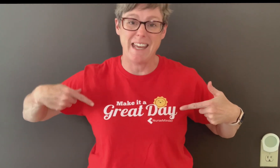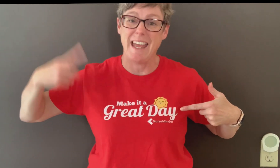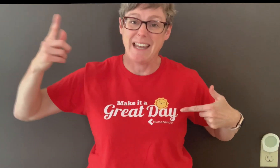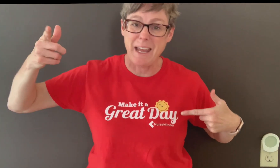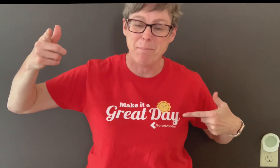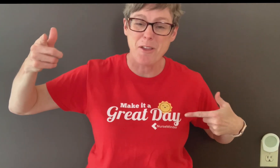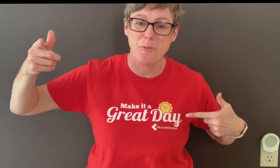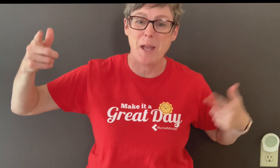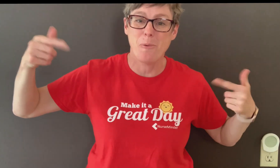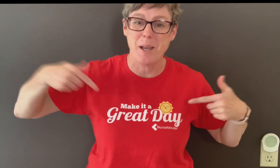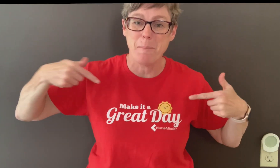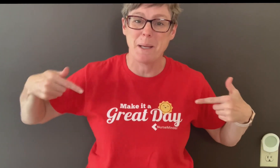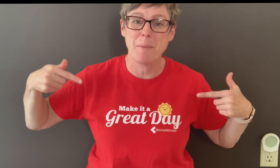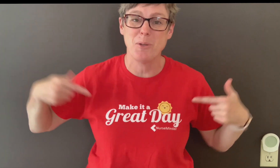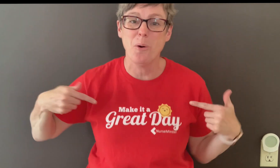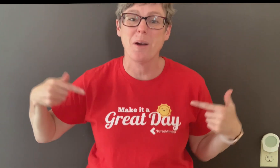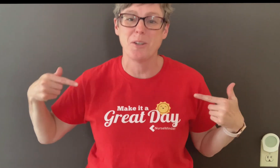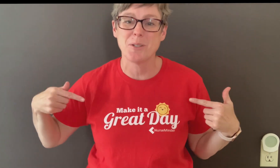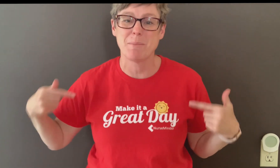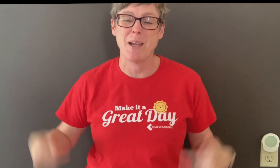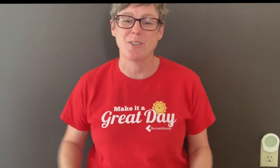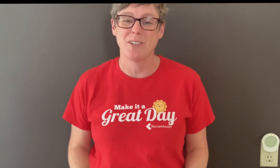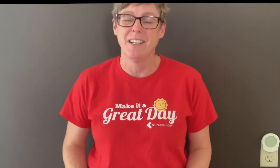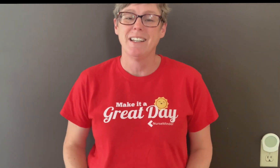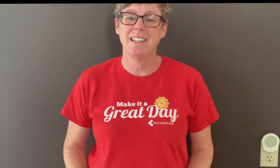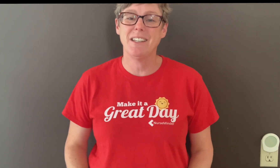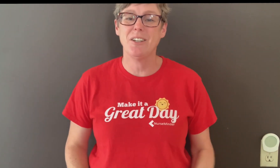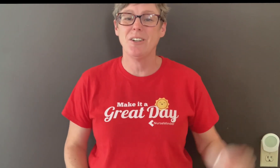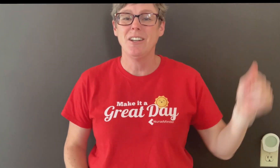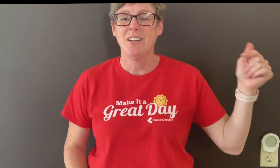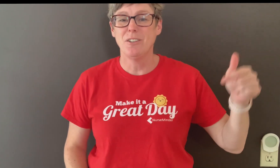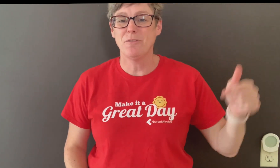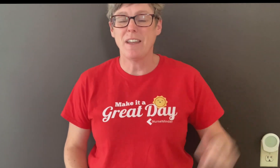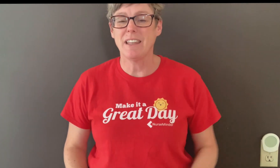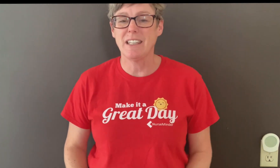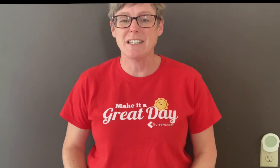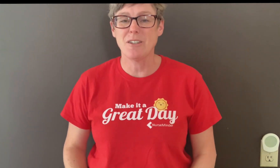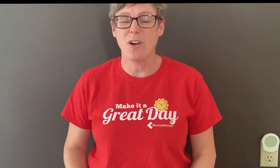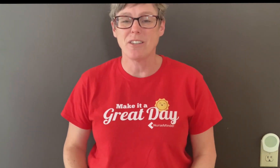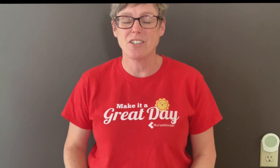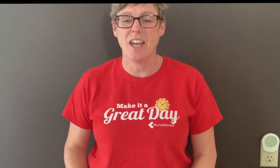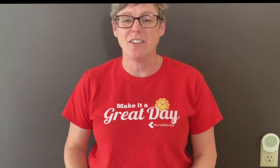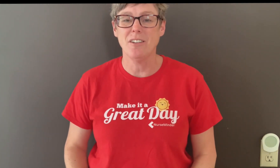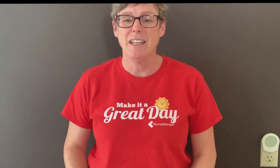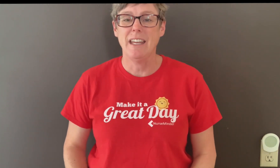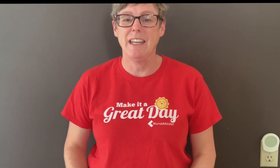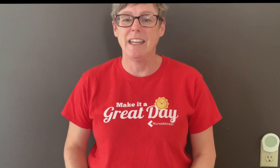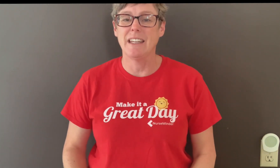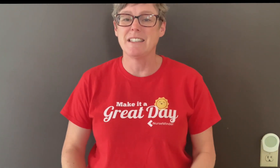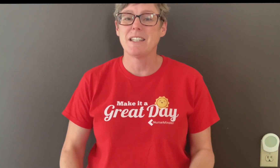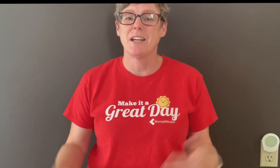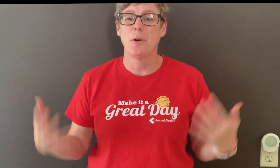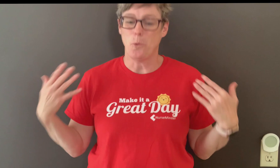And hey! By the way why not pick up your nurseminder gear you'll find the links here on the channel and